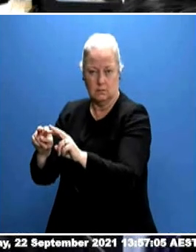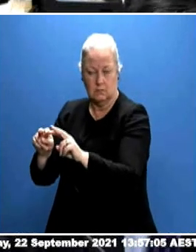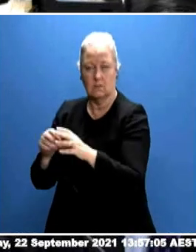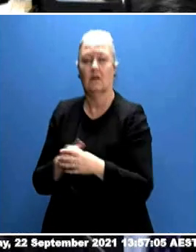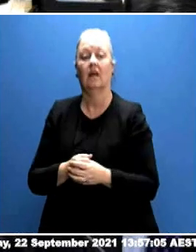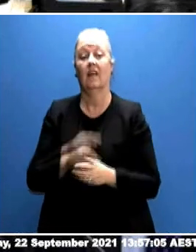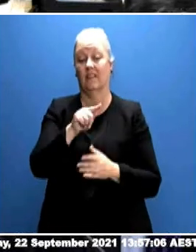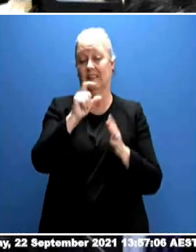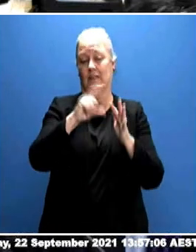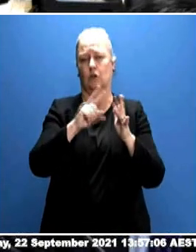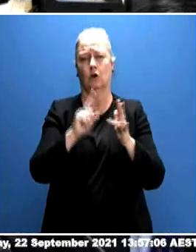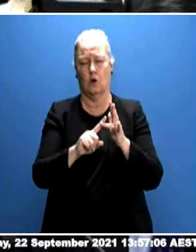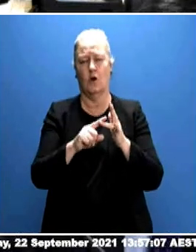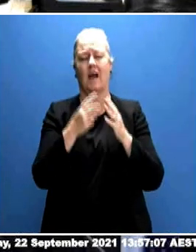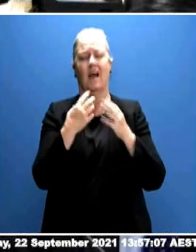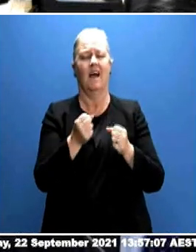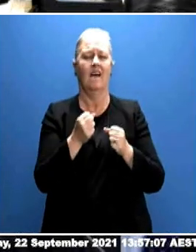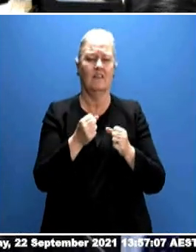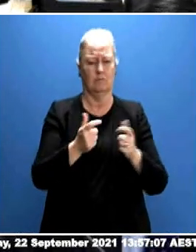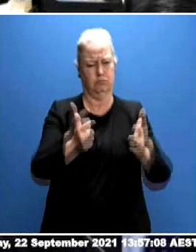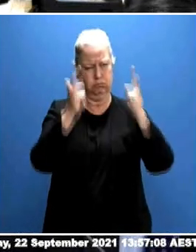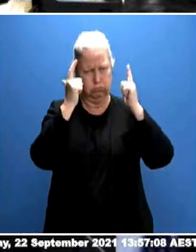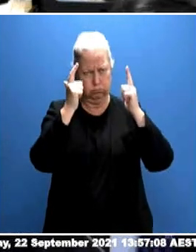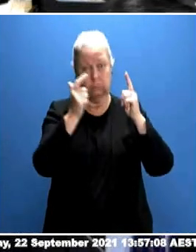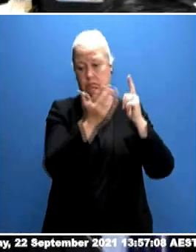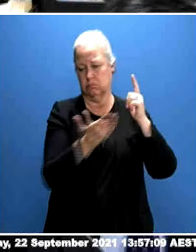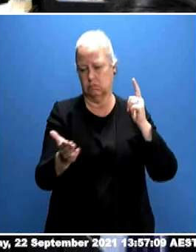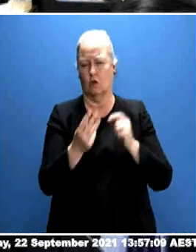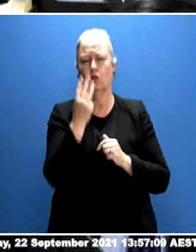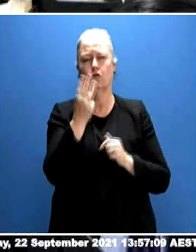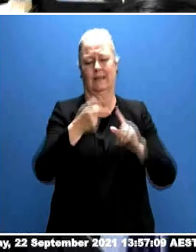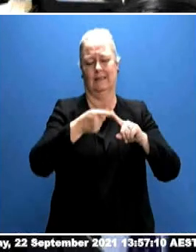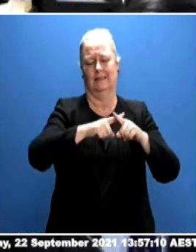power to the three executive directors in community services.